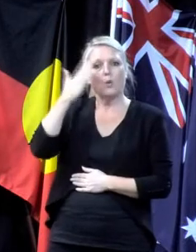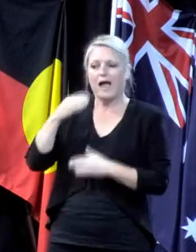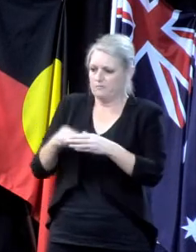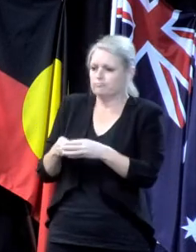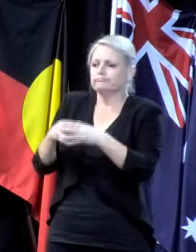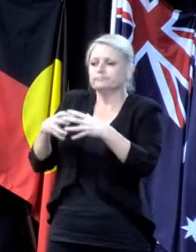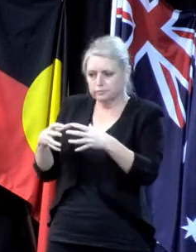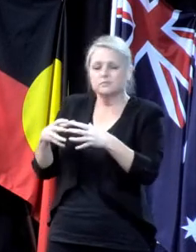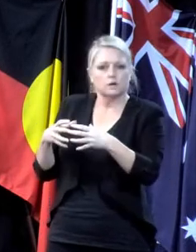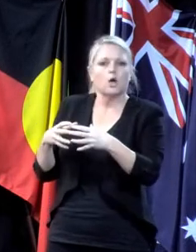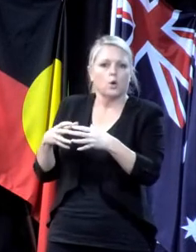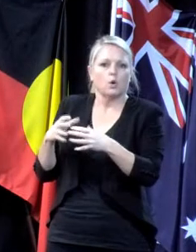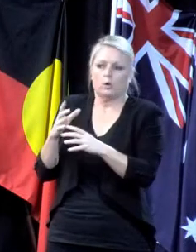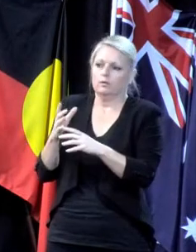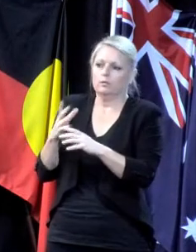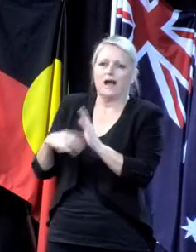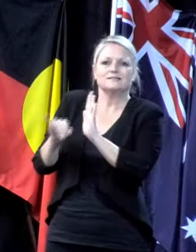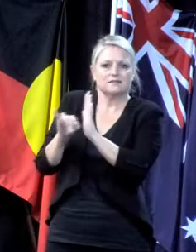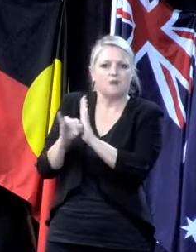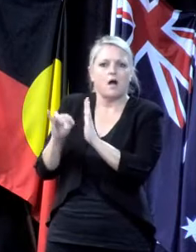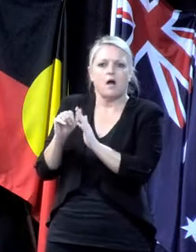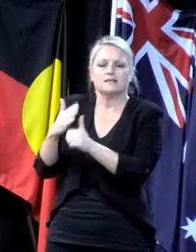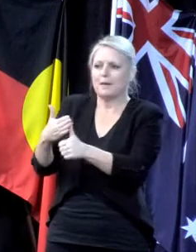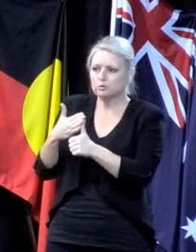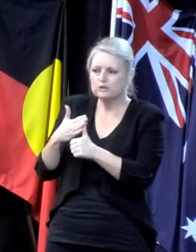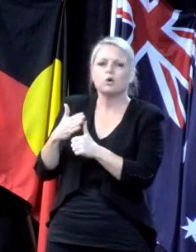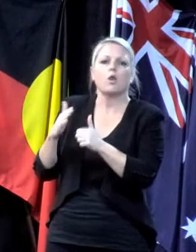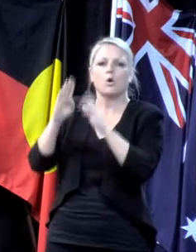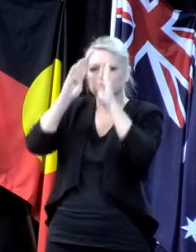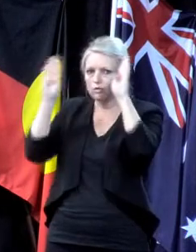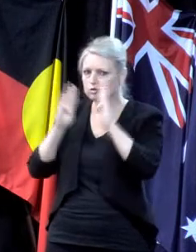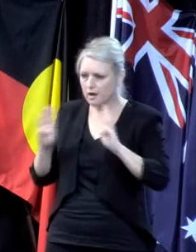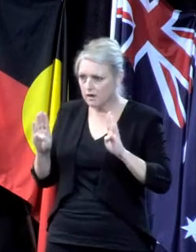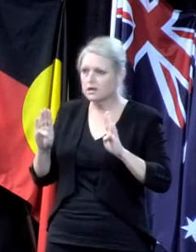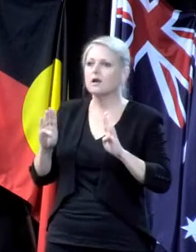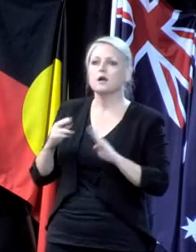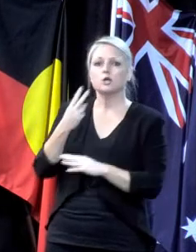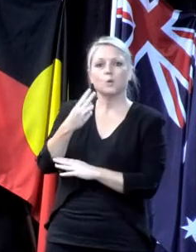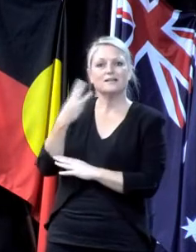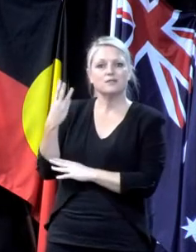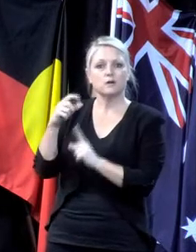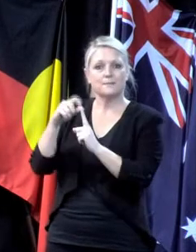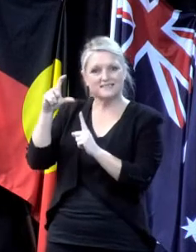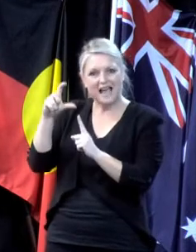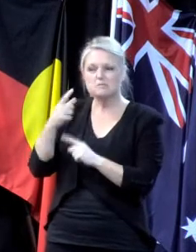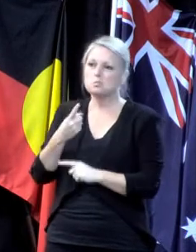as Aboriginal and Torres Strait Islander, around 42%, which is around 350 students in our school.